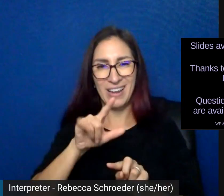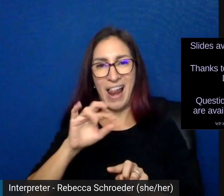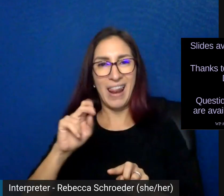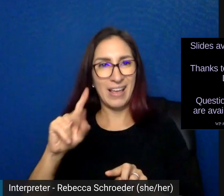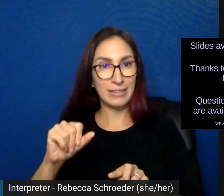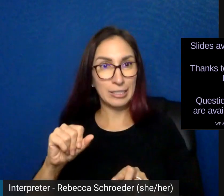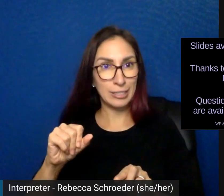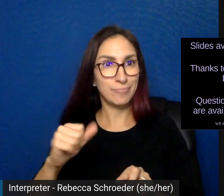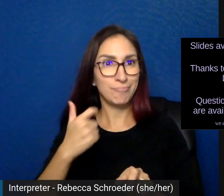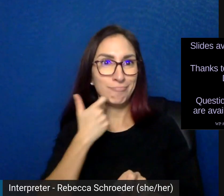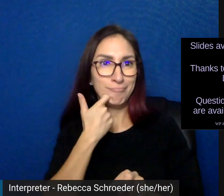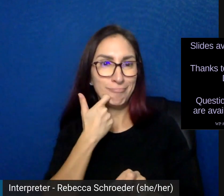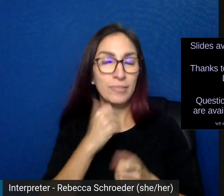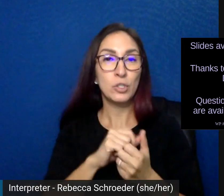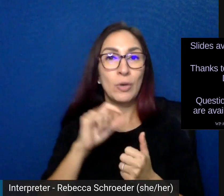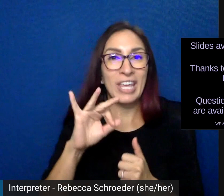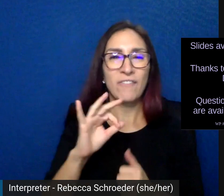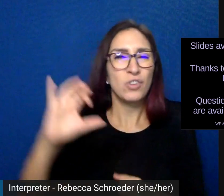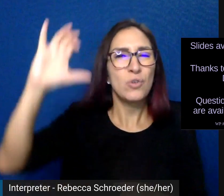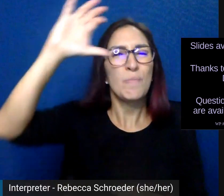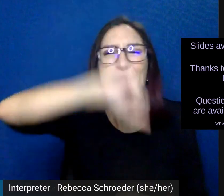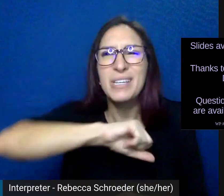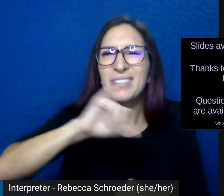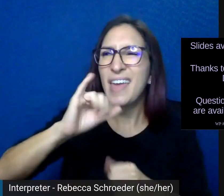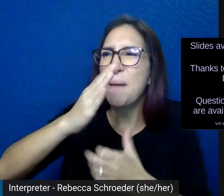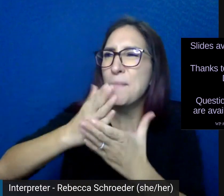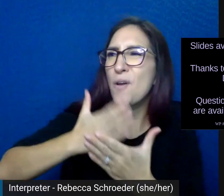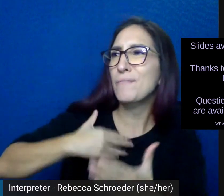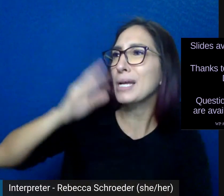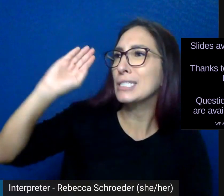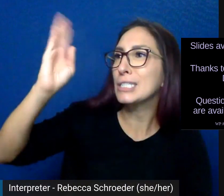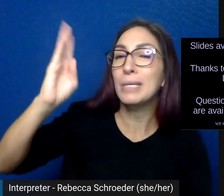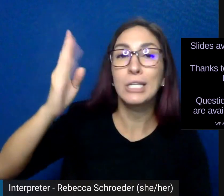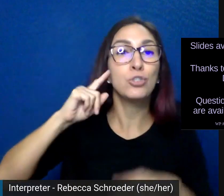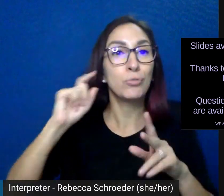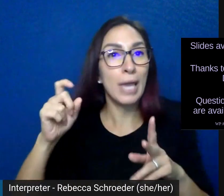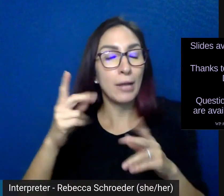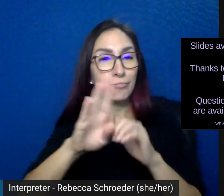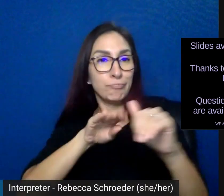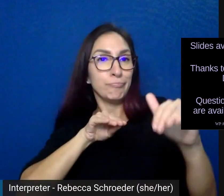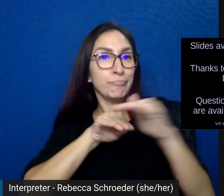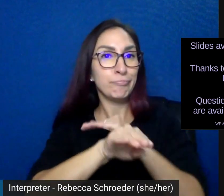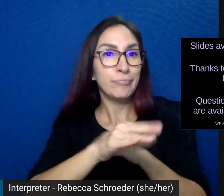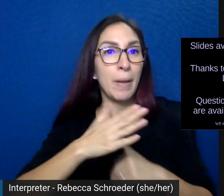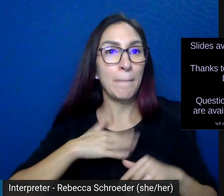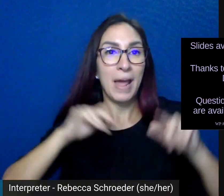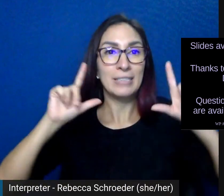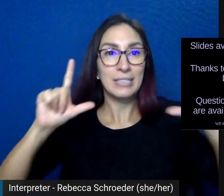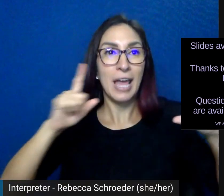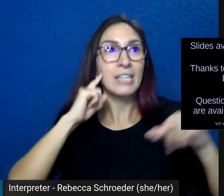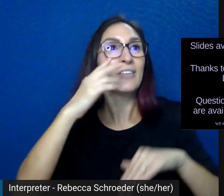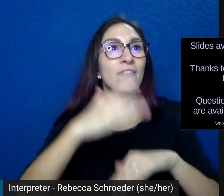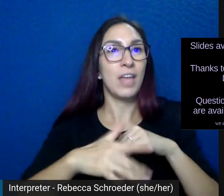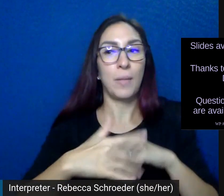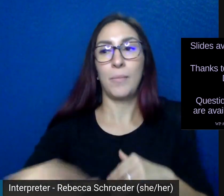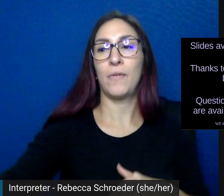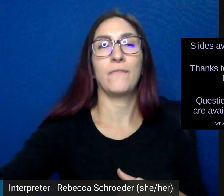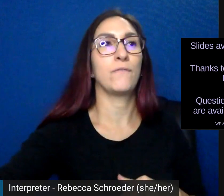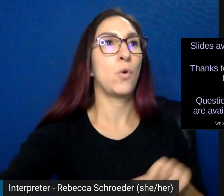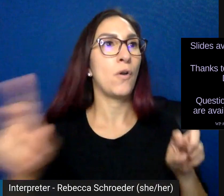If you missed anything that I talked about, my slides are available for viewing and downloading at your own pleasure and convenience